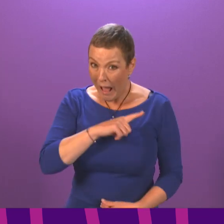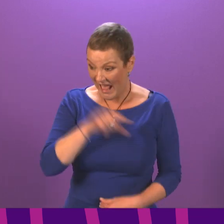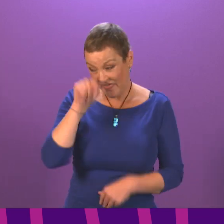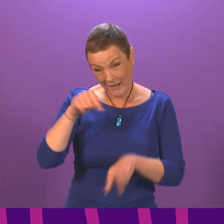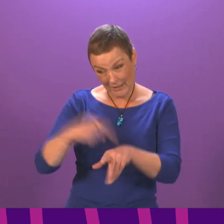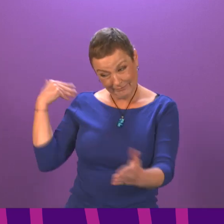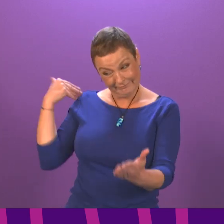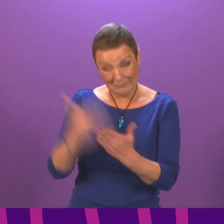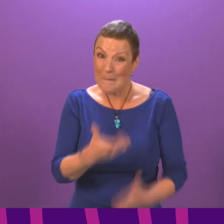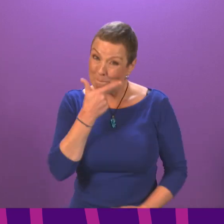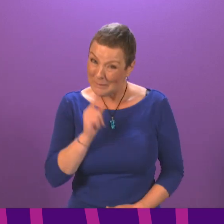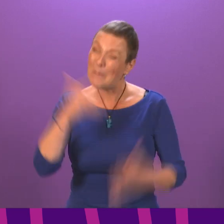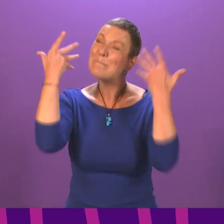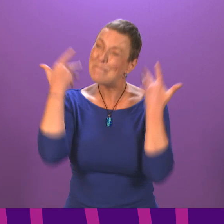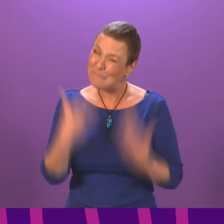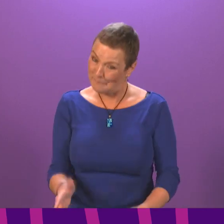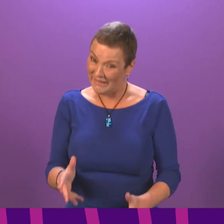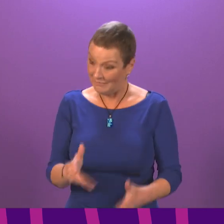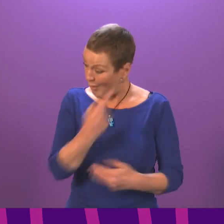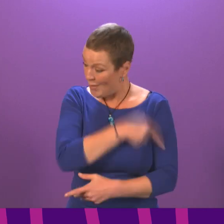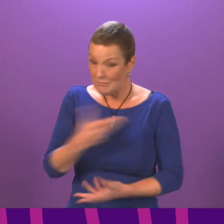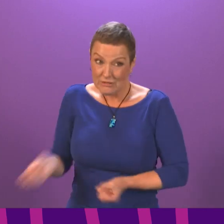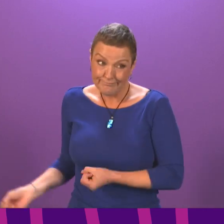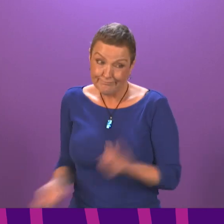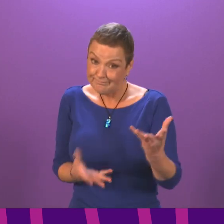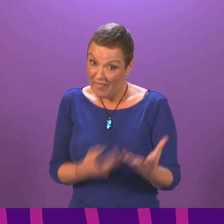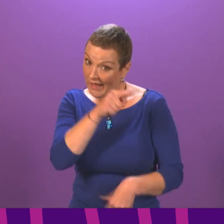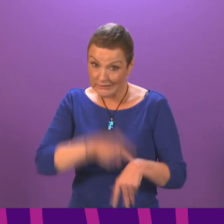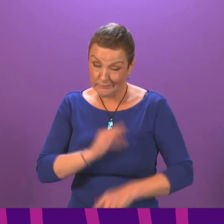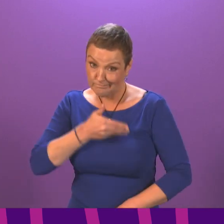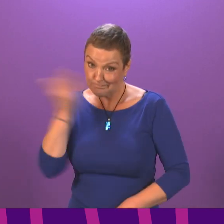from hospital into residential care homes. Even now, some who have tested positive for